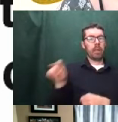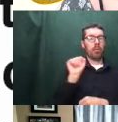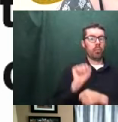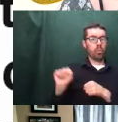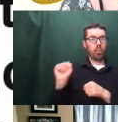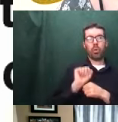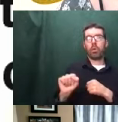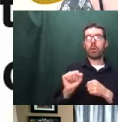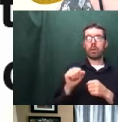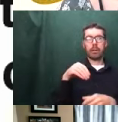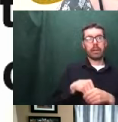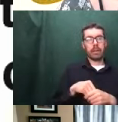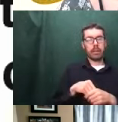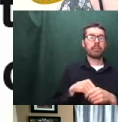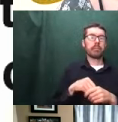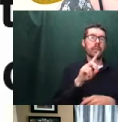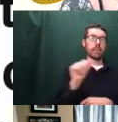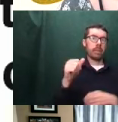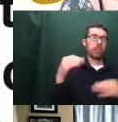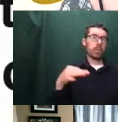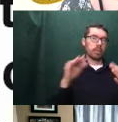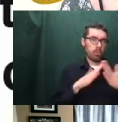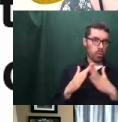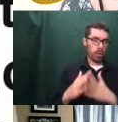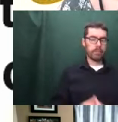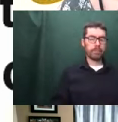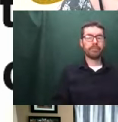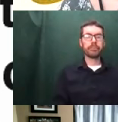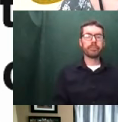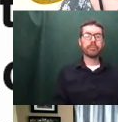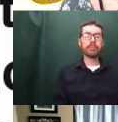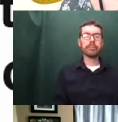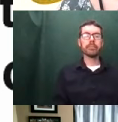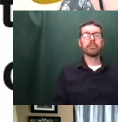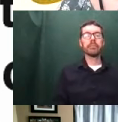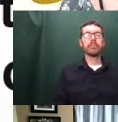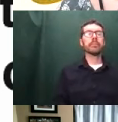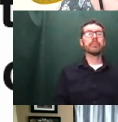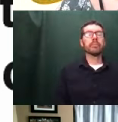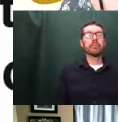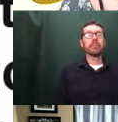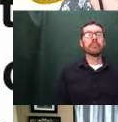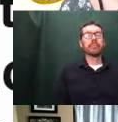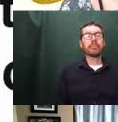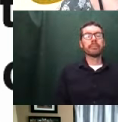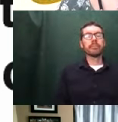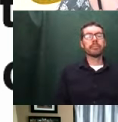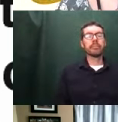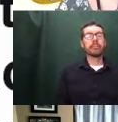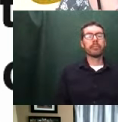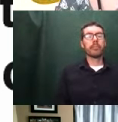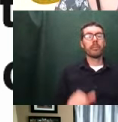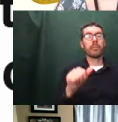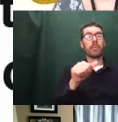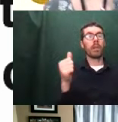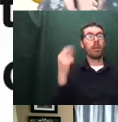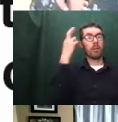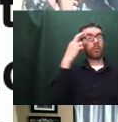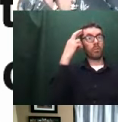justice community. Um, I'm pausing here too because, um, the title of this presentation,